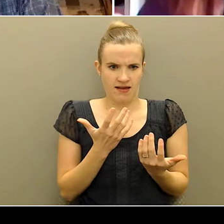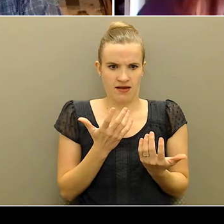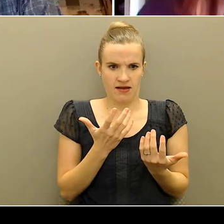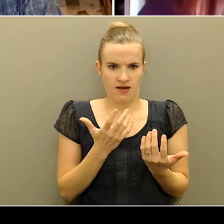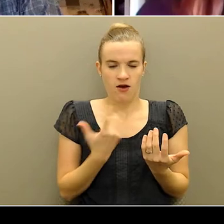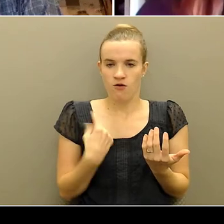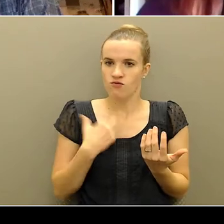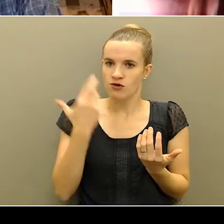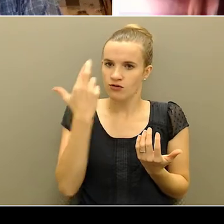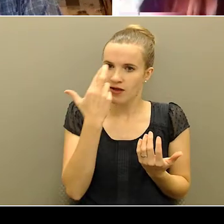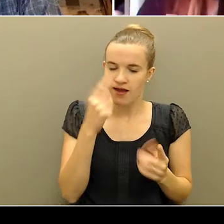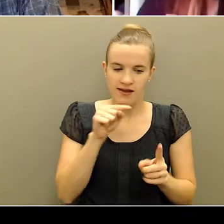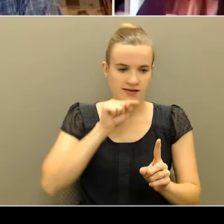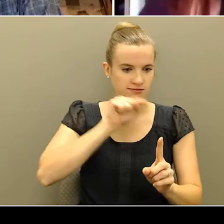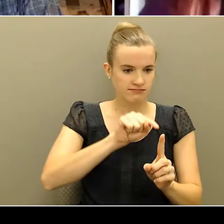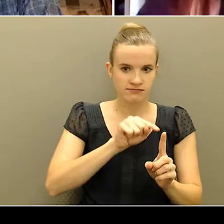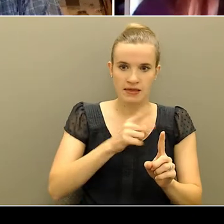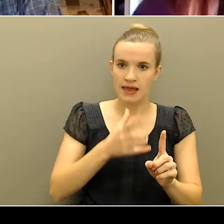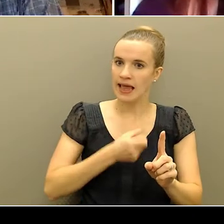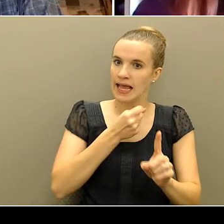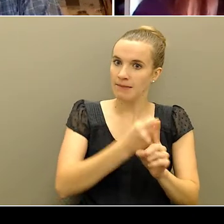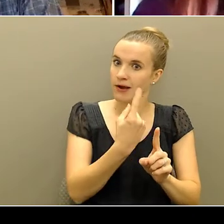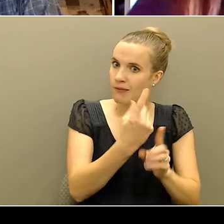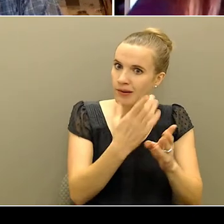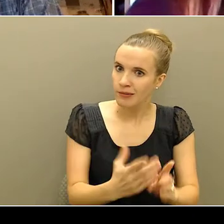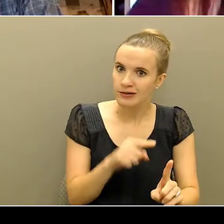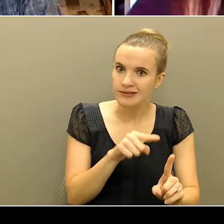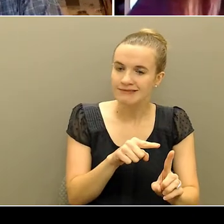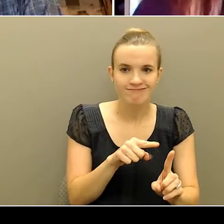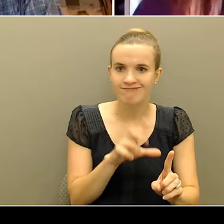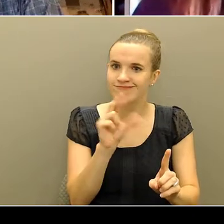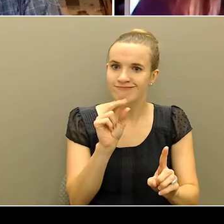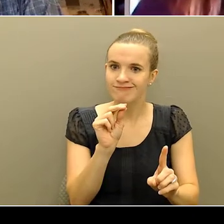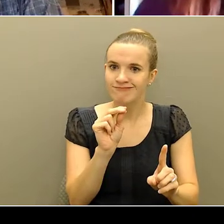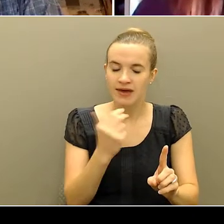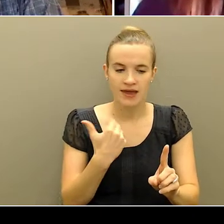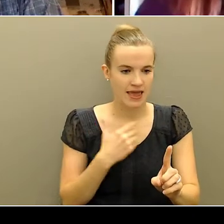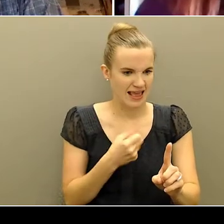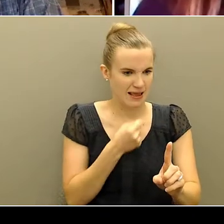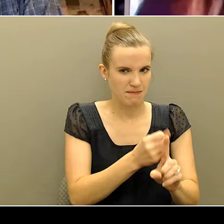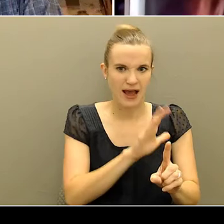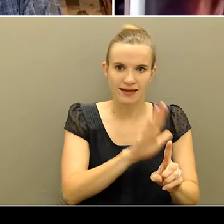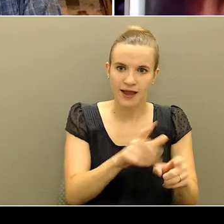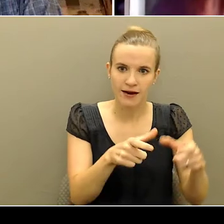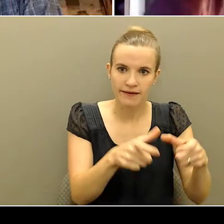celebration, work events and whatnot. It definitely opens up the doors for all of